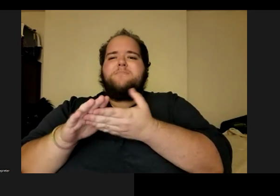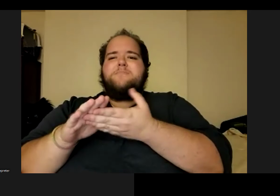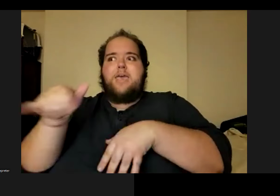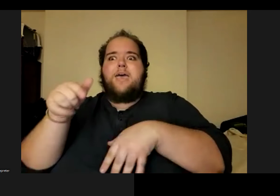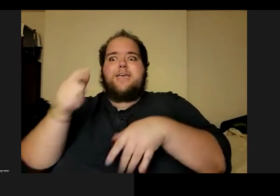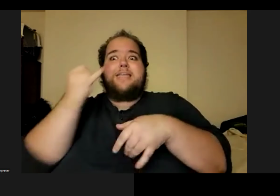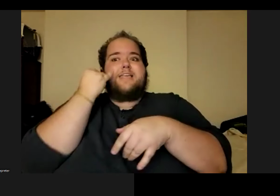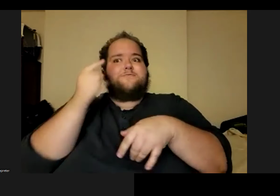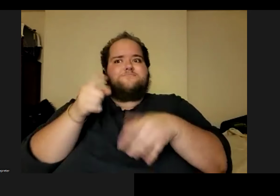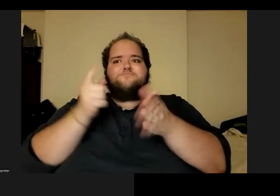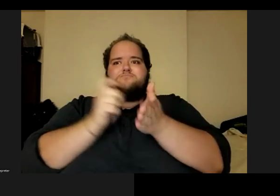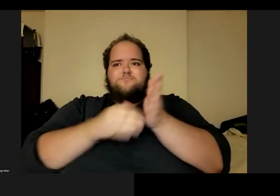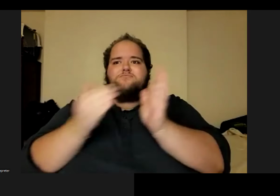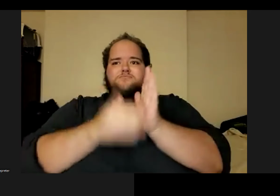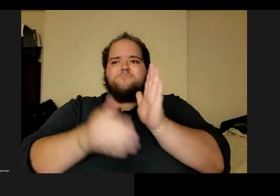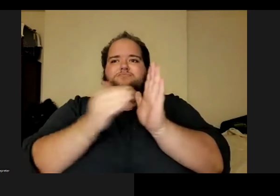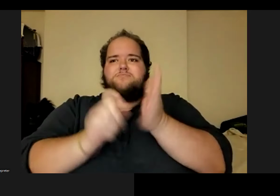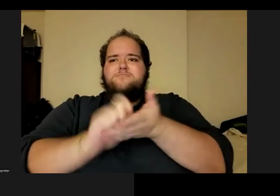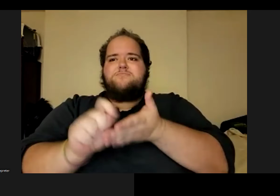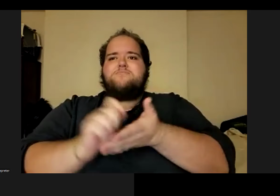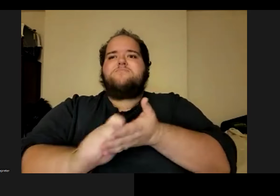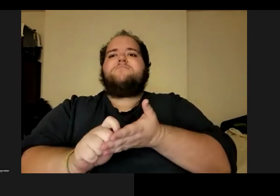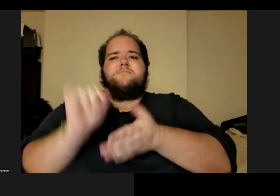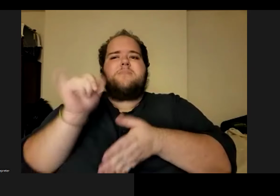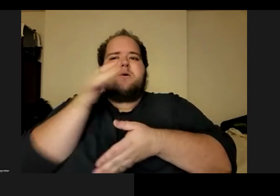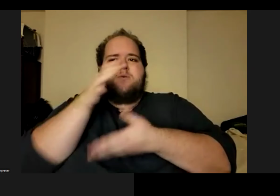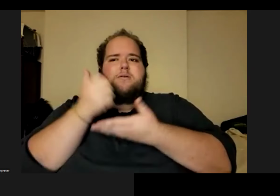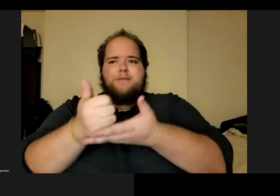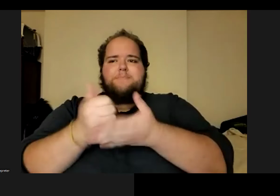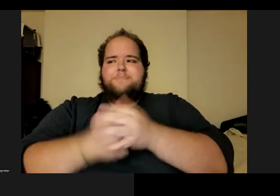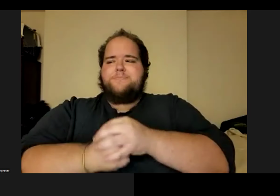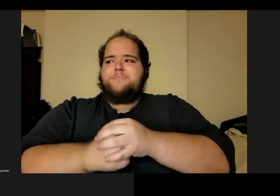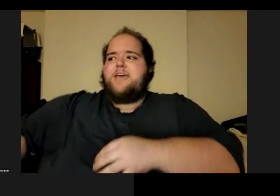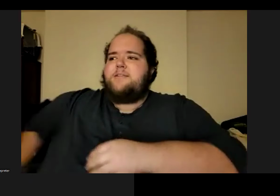So don't be afraid to rewrite. A little side note with that is I